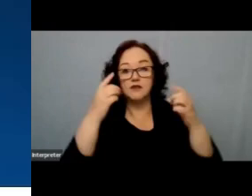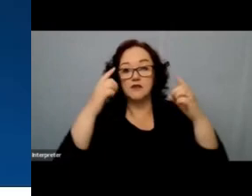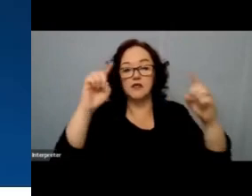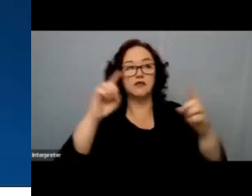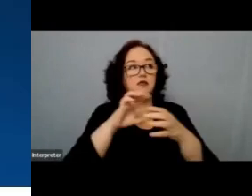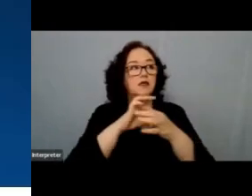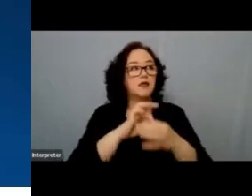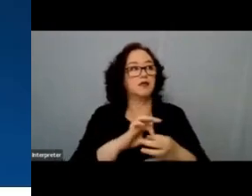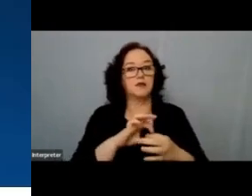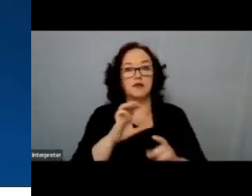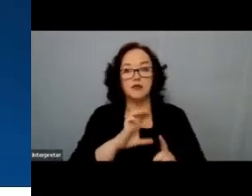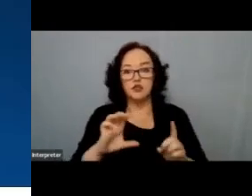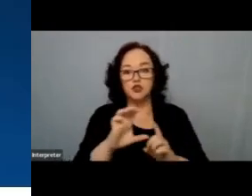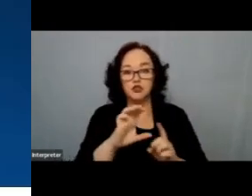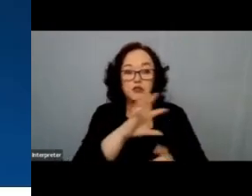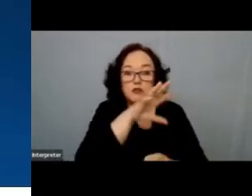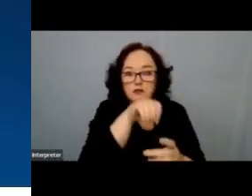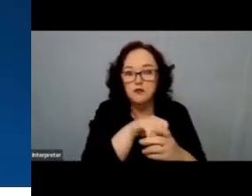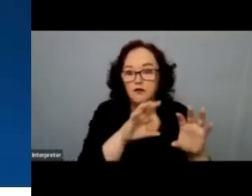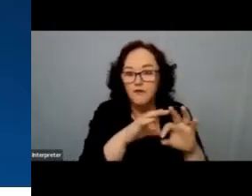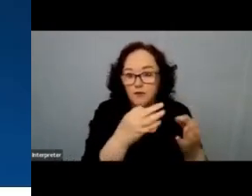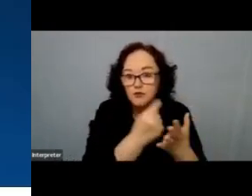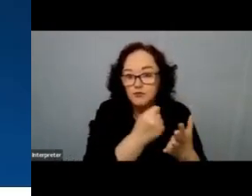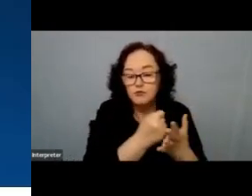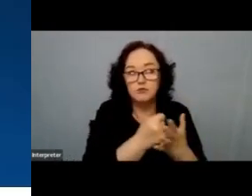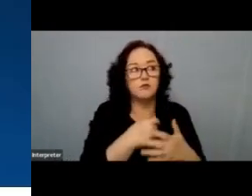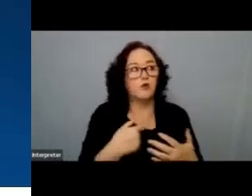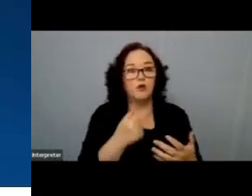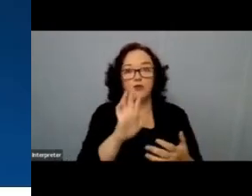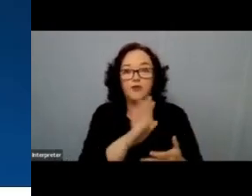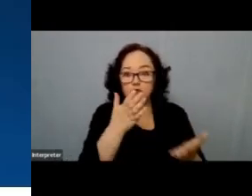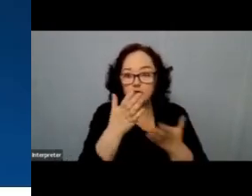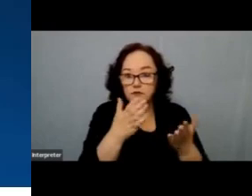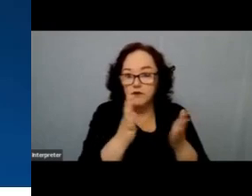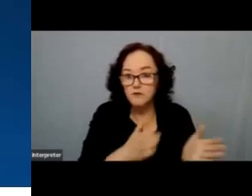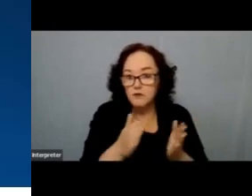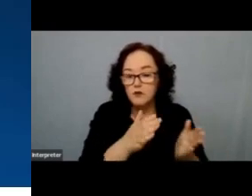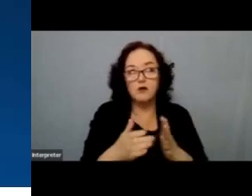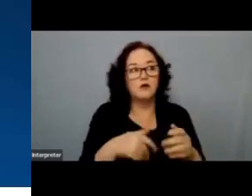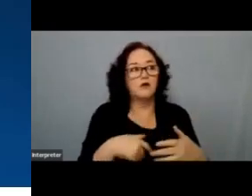in a family's treatment, or service plan or conditions that might be imposed by the court,